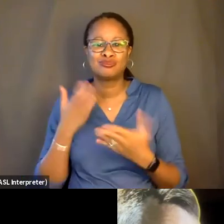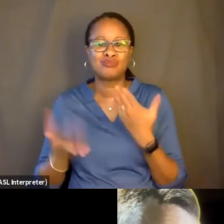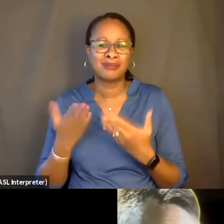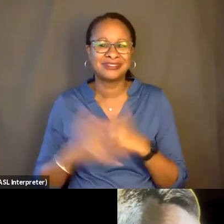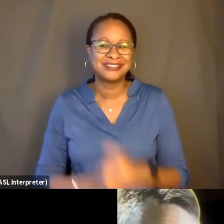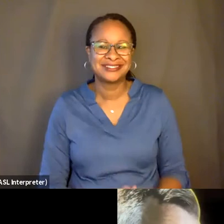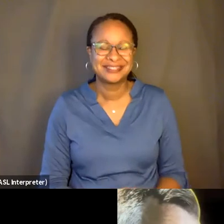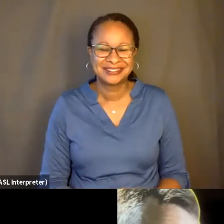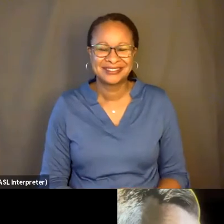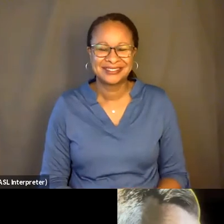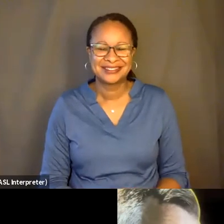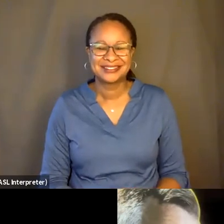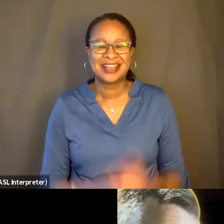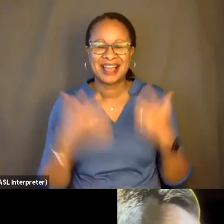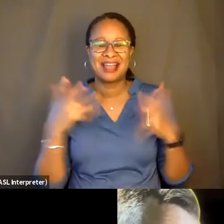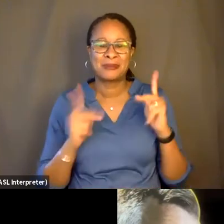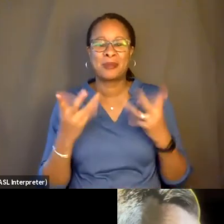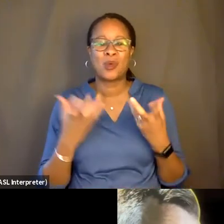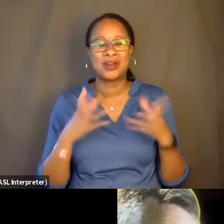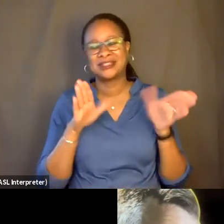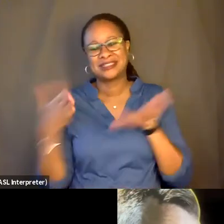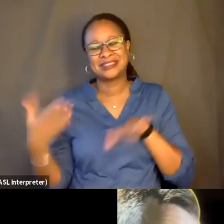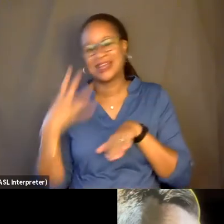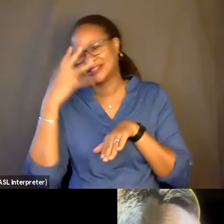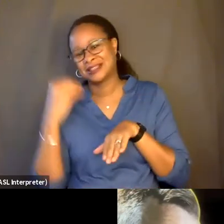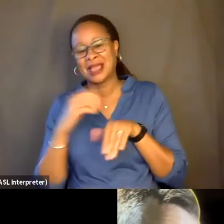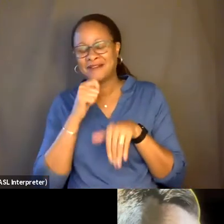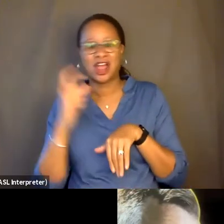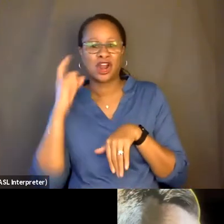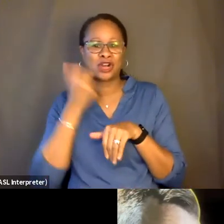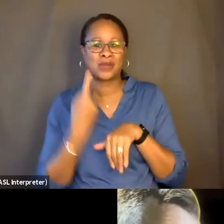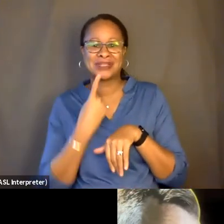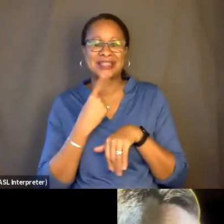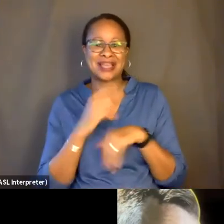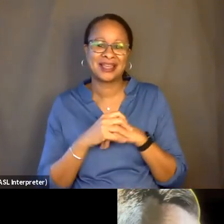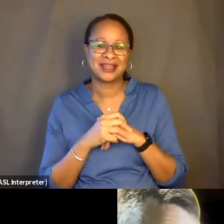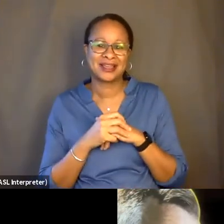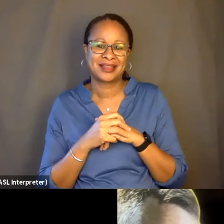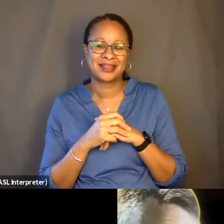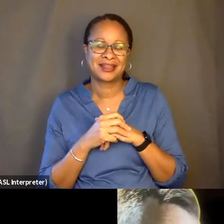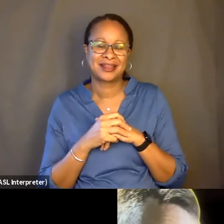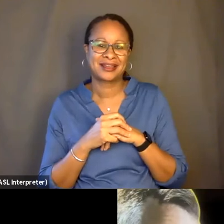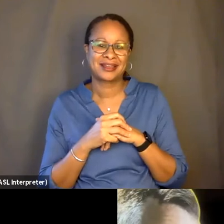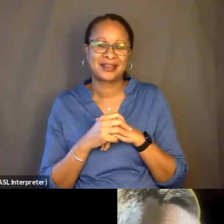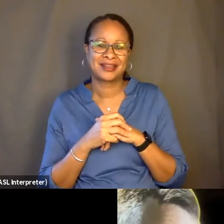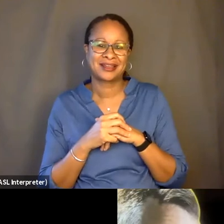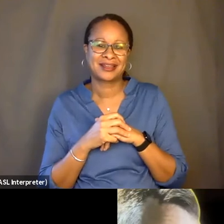[CHUCKLES] Lots of people want to die in their sleep. But I haven't heard anyone say they-- Oh, that just seems boring.